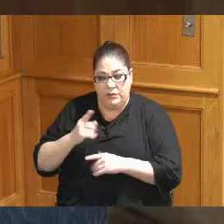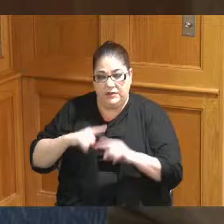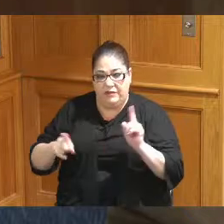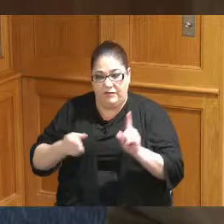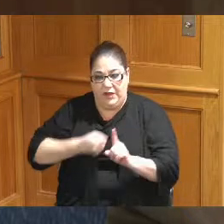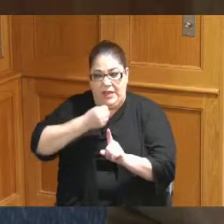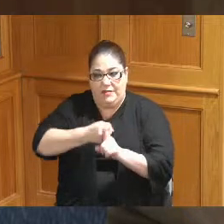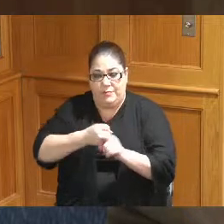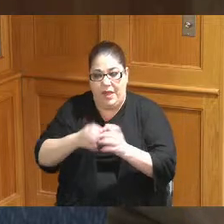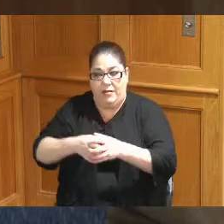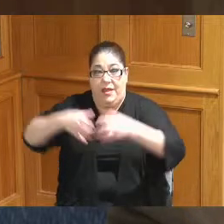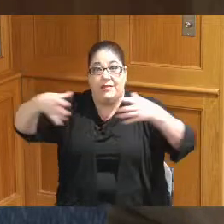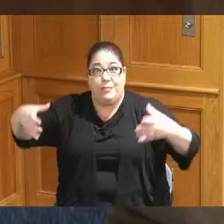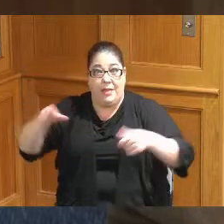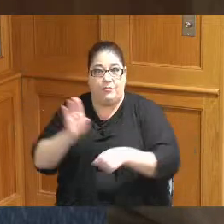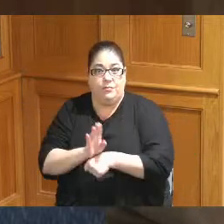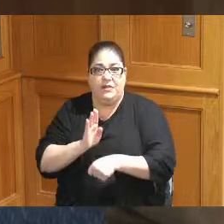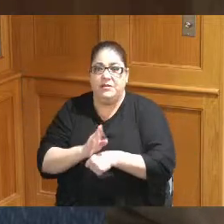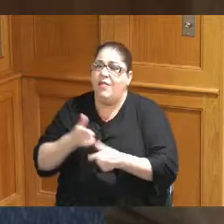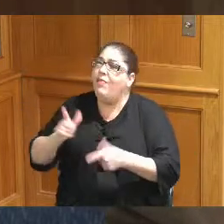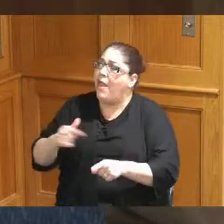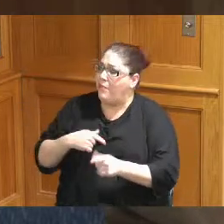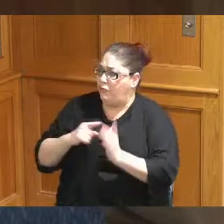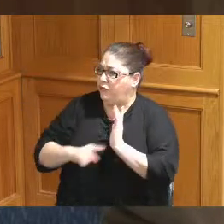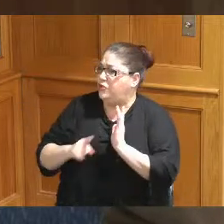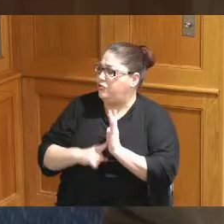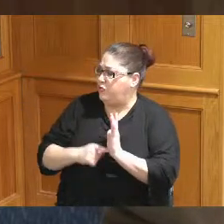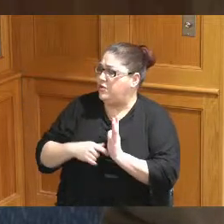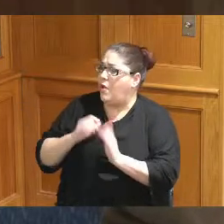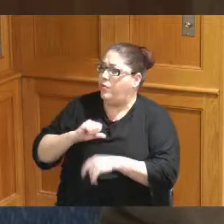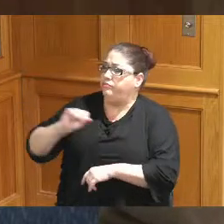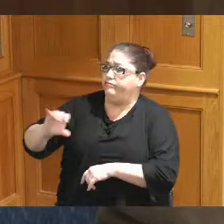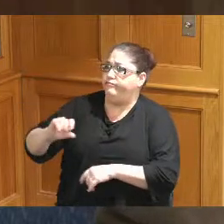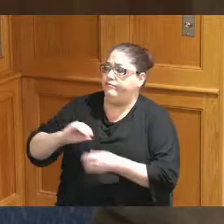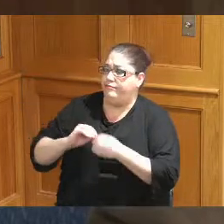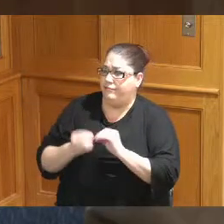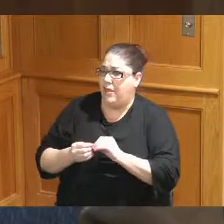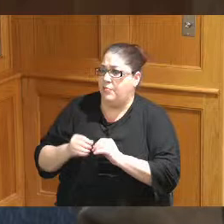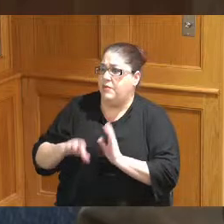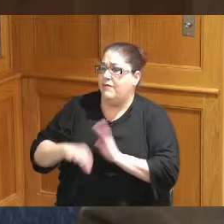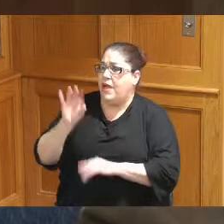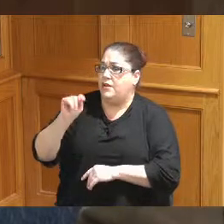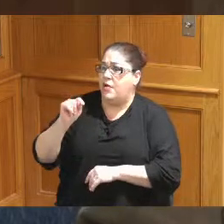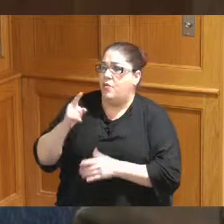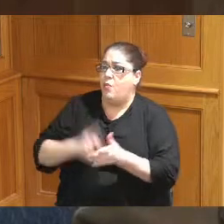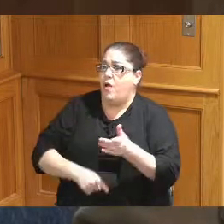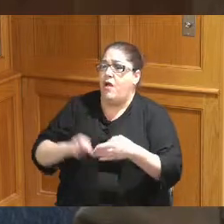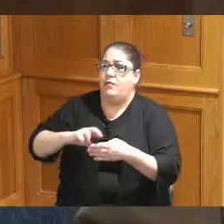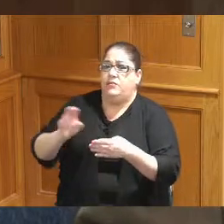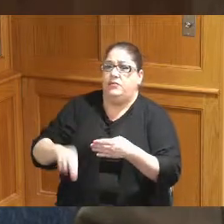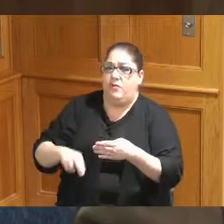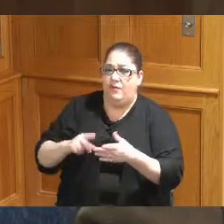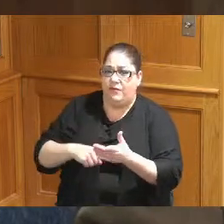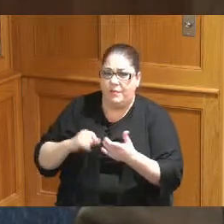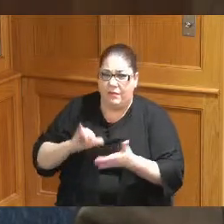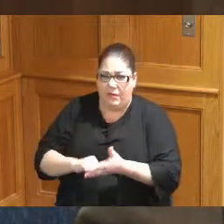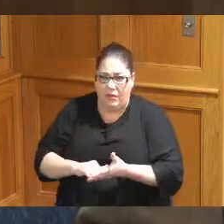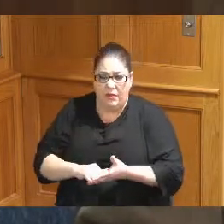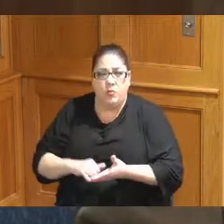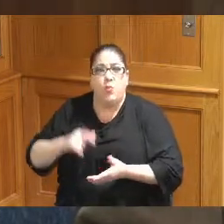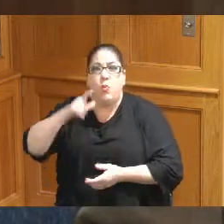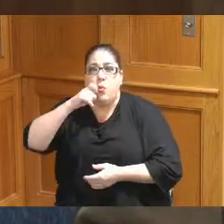expansion let me do that research and find out if we ever found out you know who was contributing to